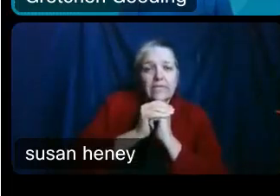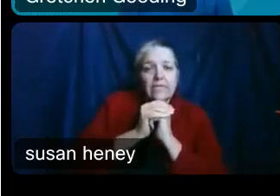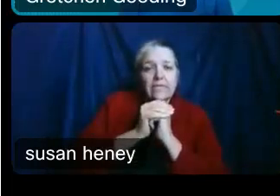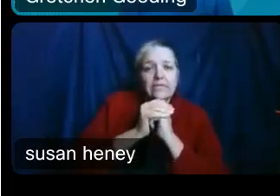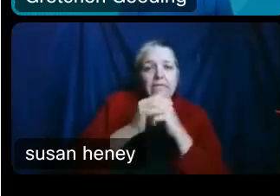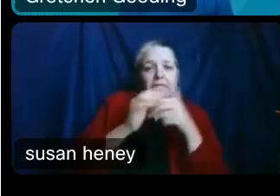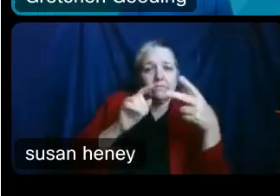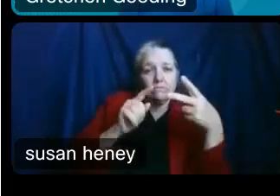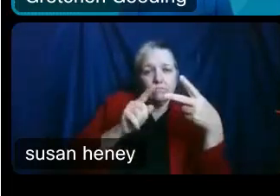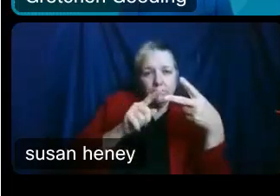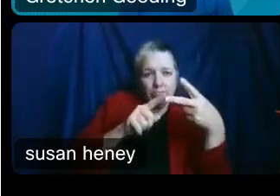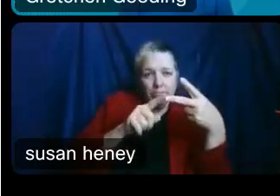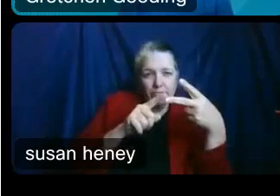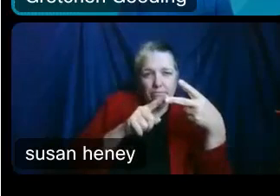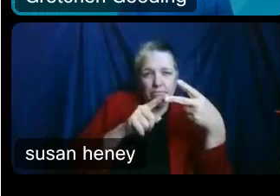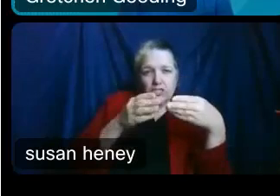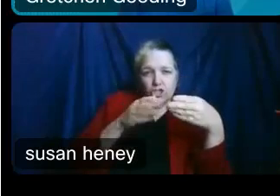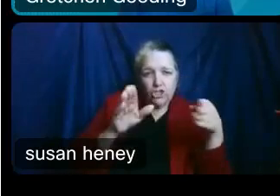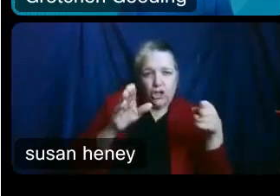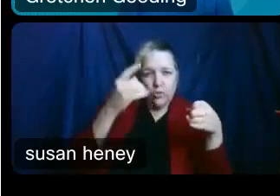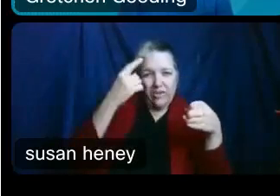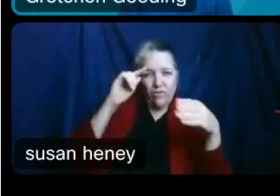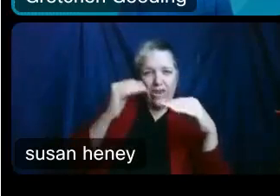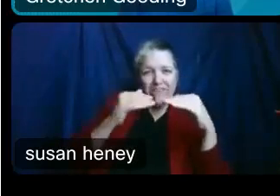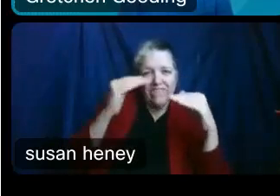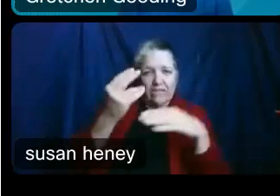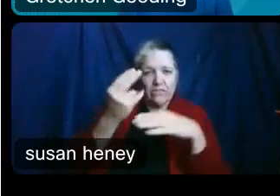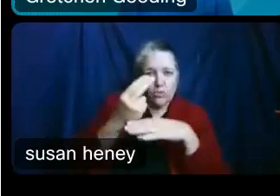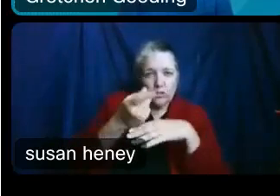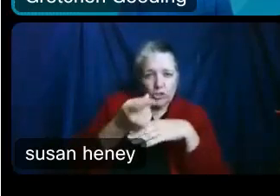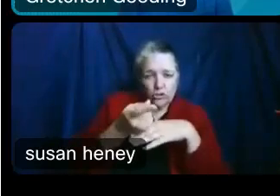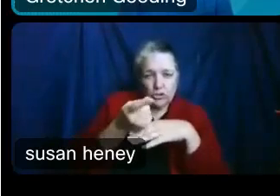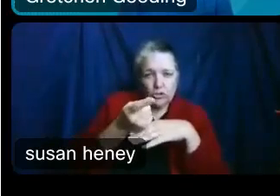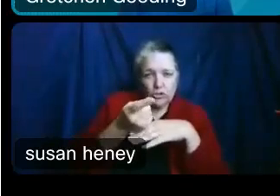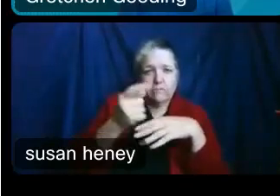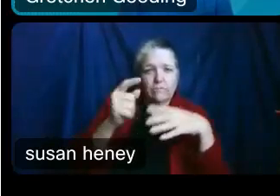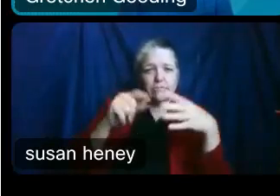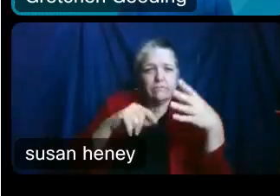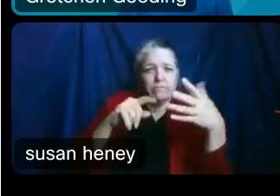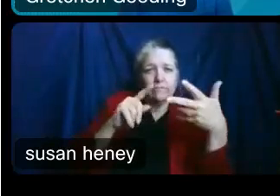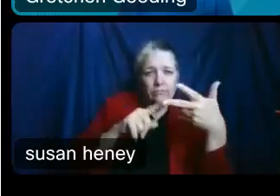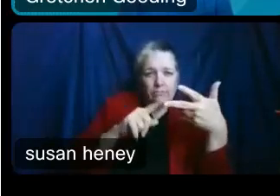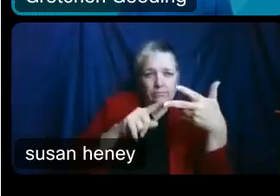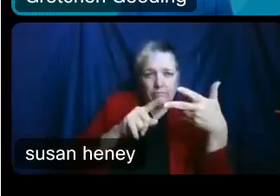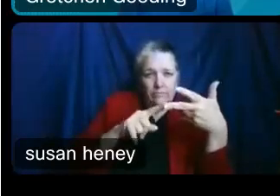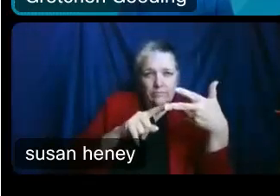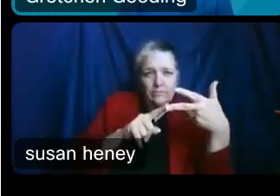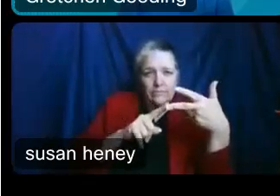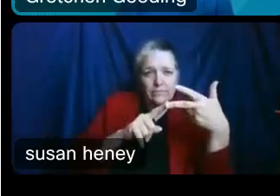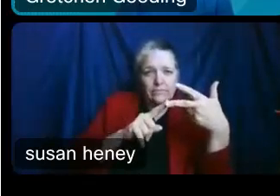It's generally intended for advanced users who work with statistical software. As a reminder,